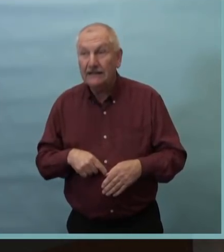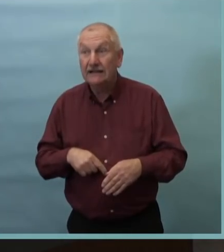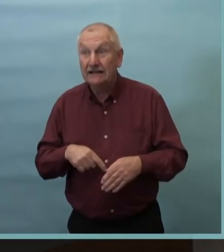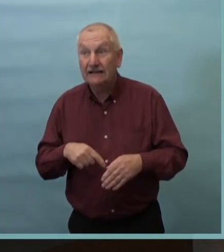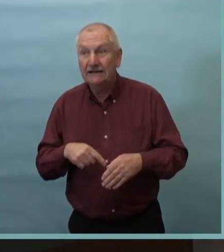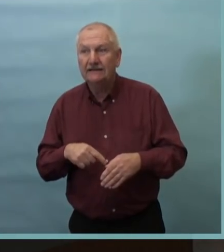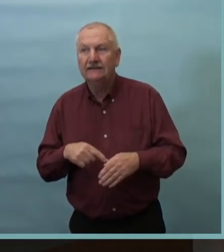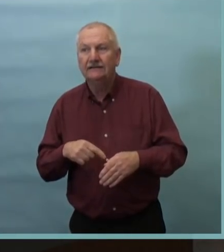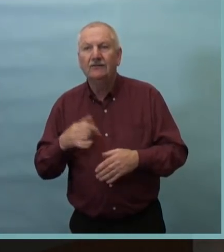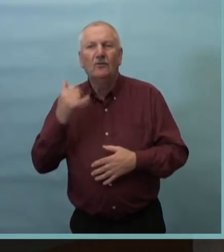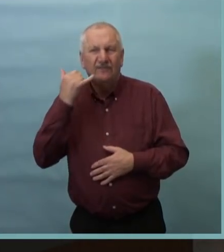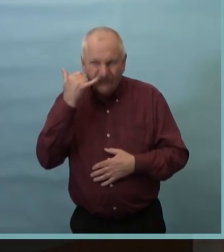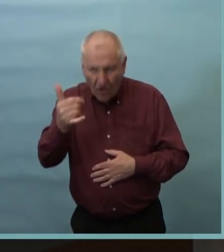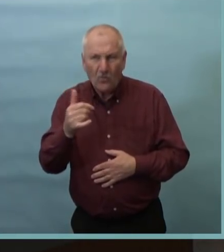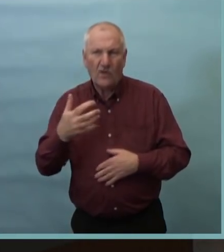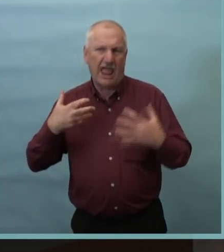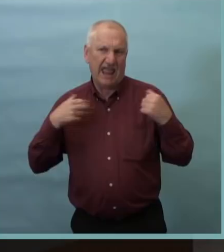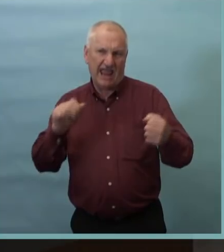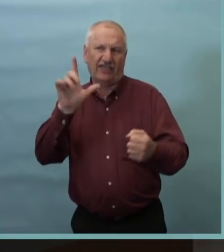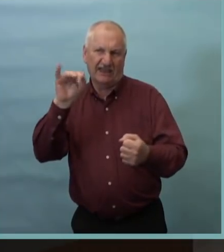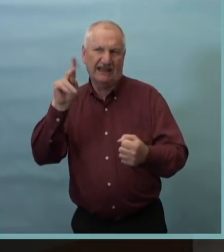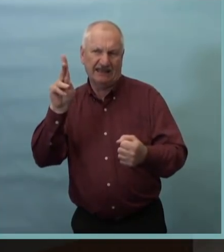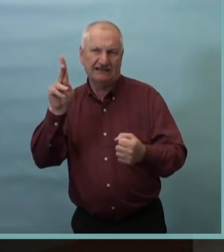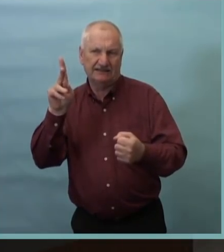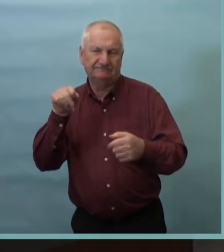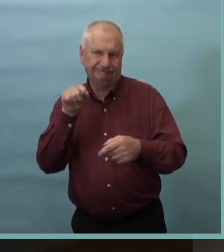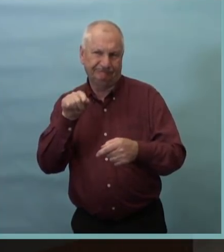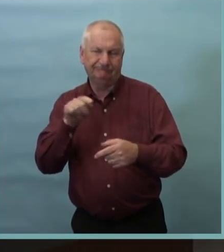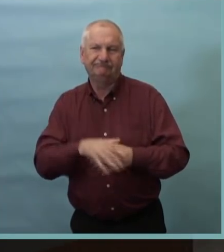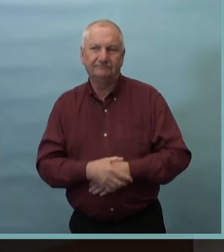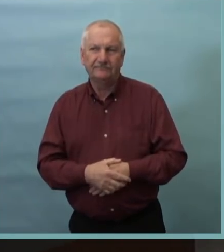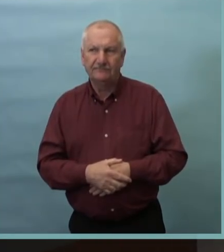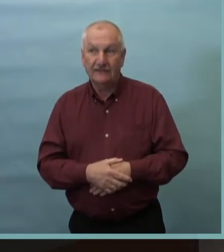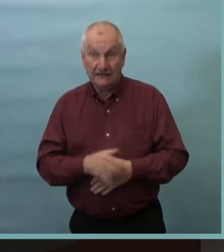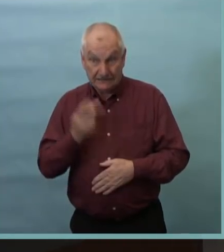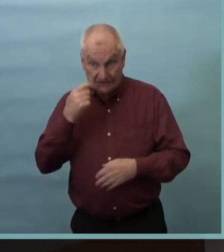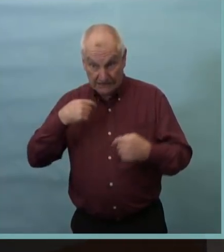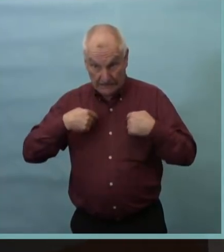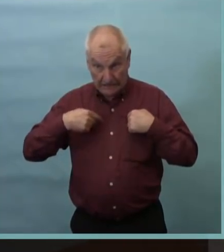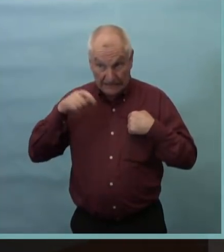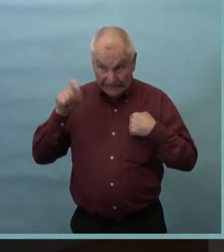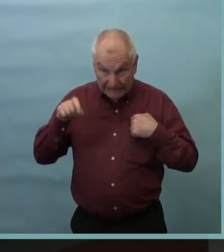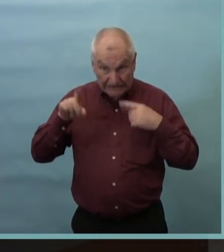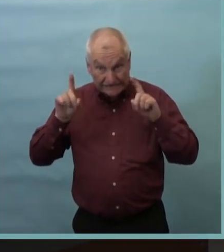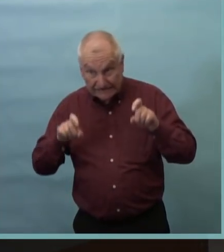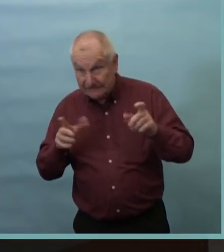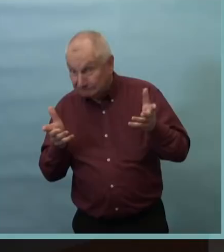further directions on on how to get tested we remind my tobin's that there